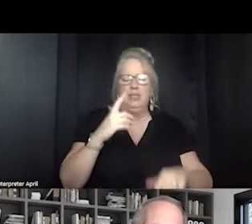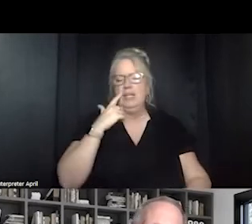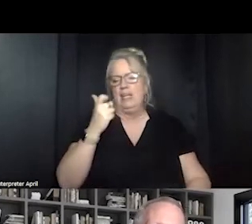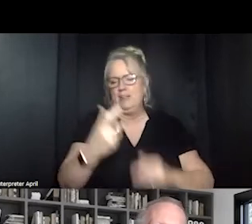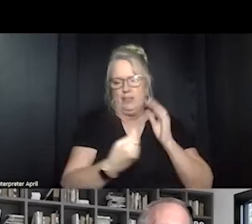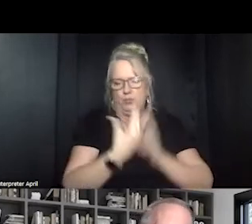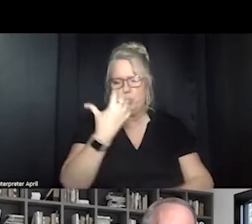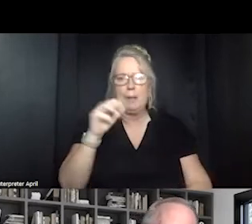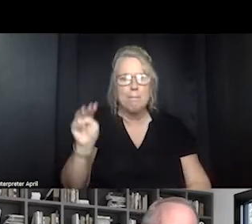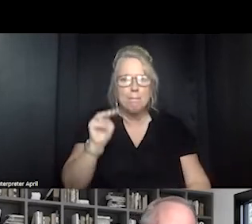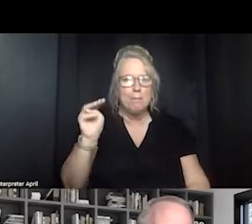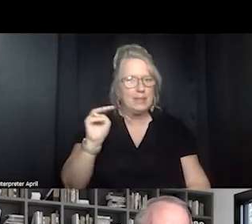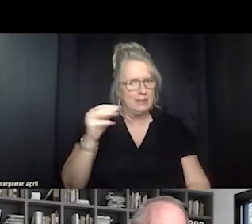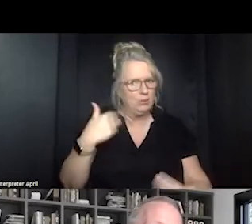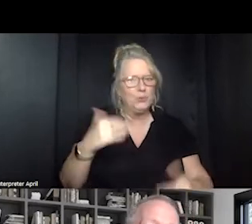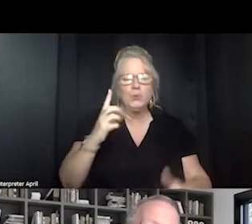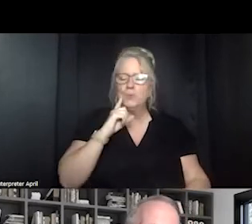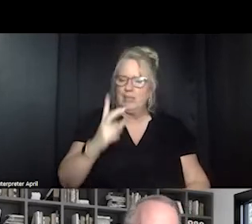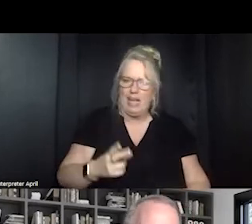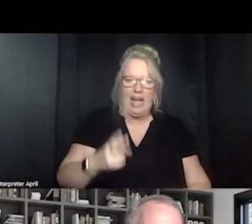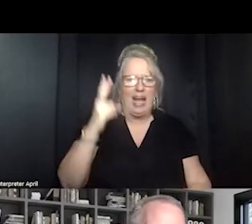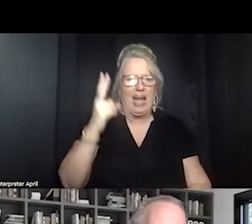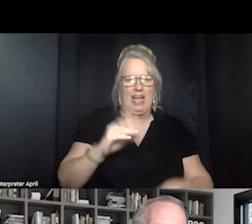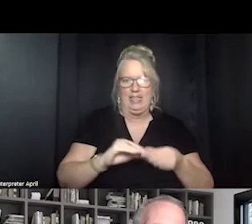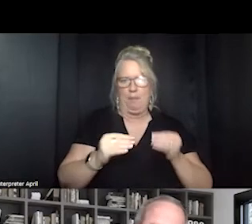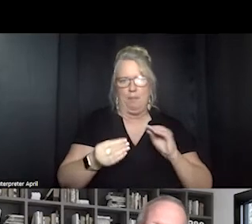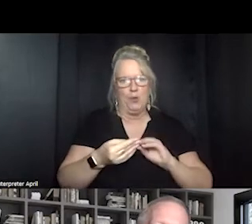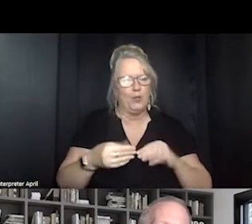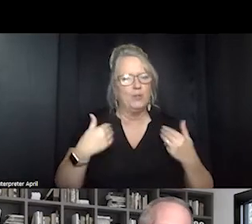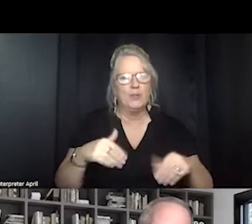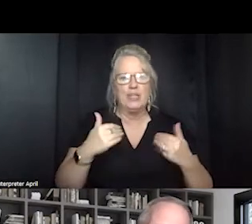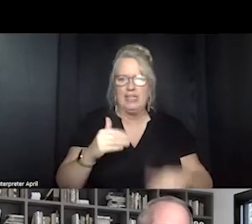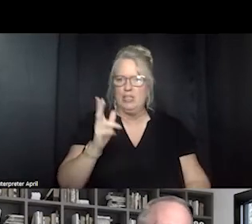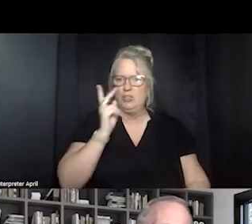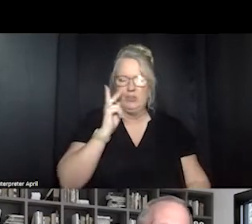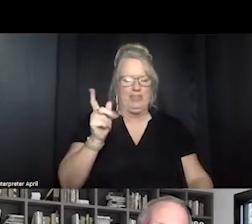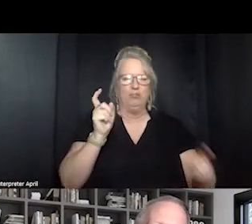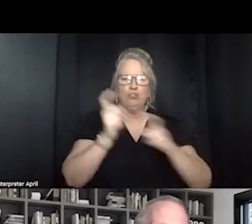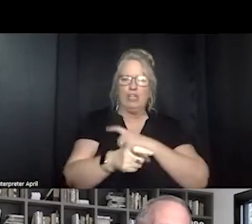VERY HIGH FOR CRISIS CALL CENTERS. GENERALLY. YOU SEE MASSIVE CHANGES THROUGHOUT THE DAY.